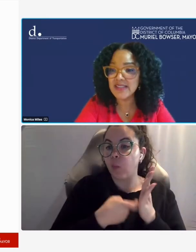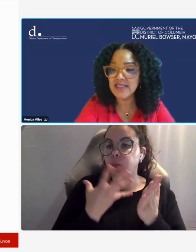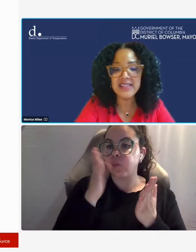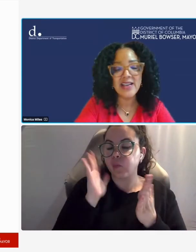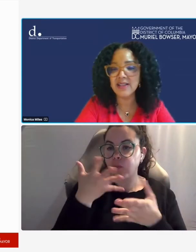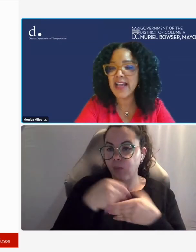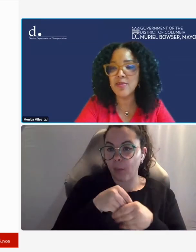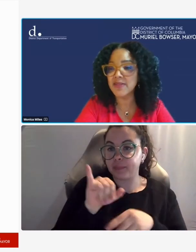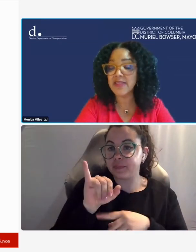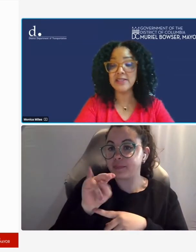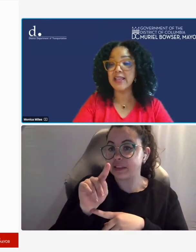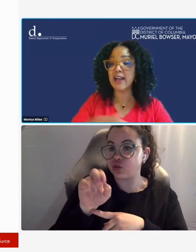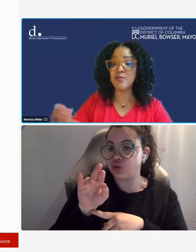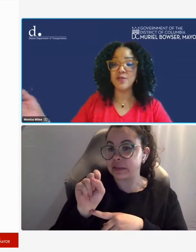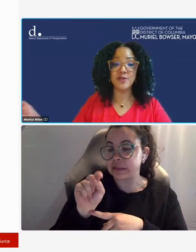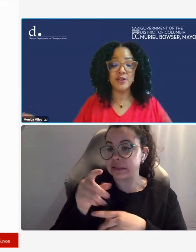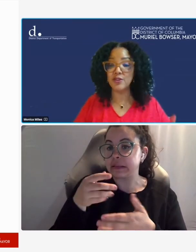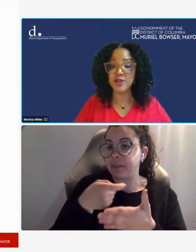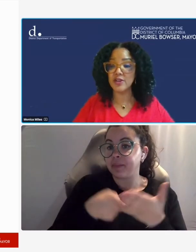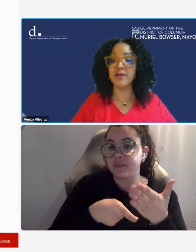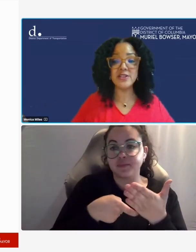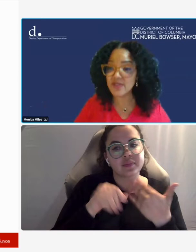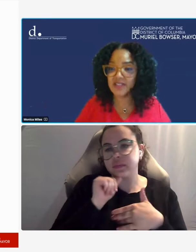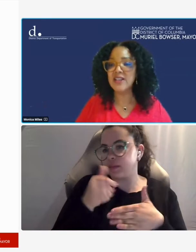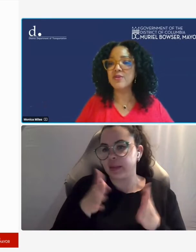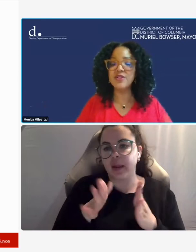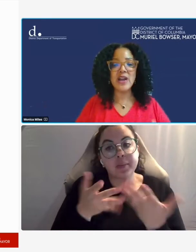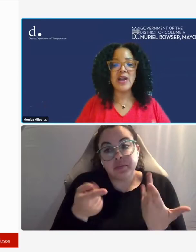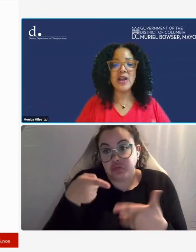is unallowable now that's allowable for your you know you incur interest when you're operating your